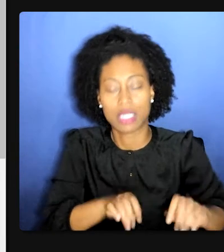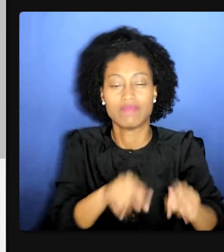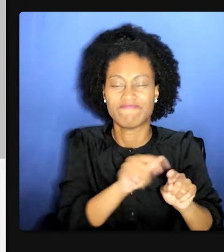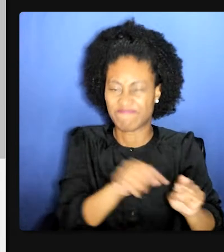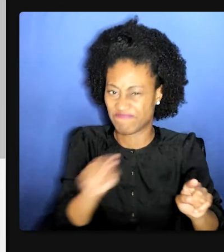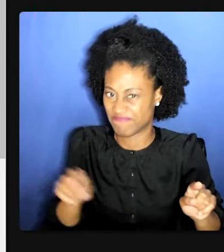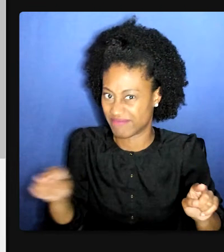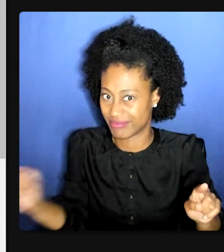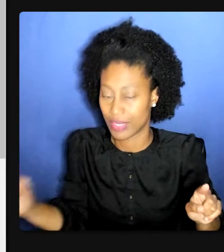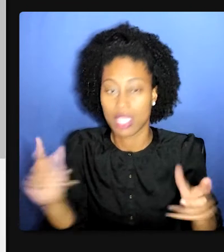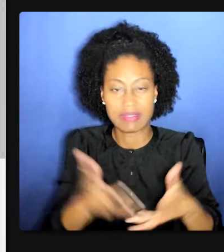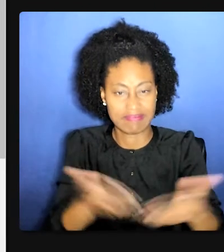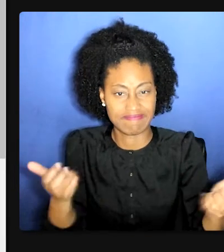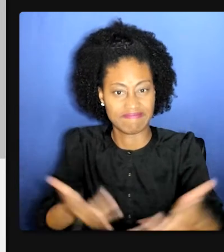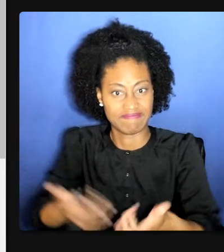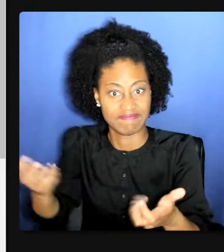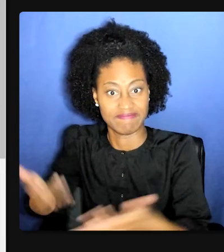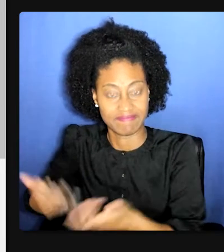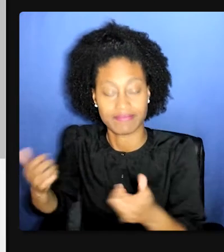In particular for title data experiments,